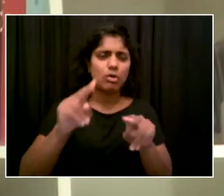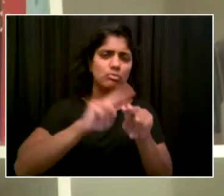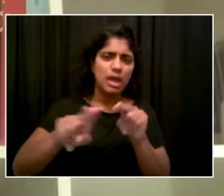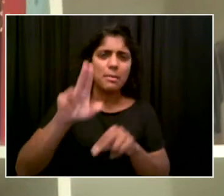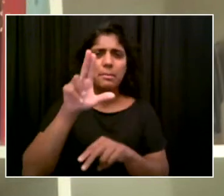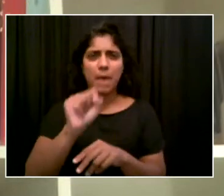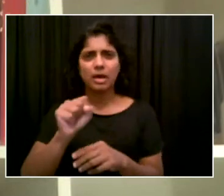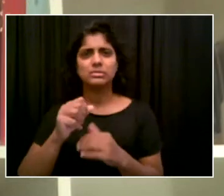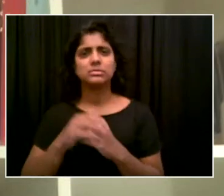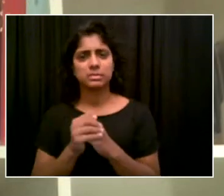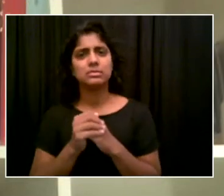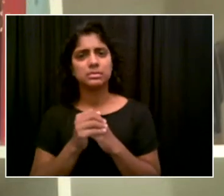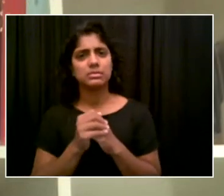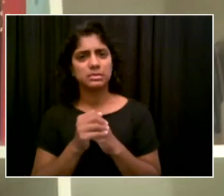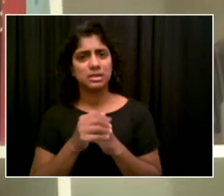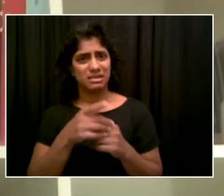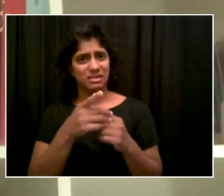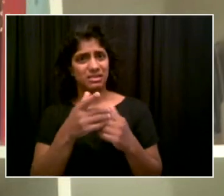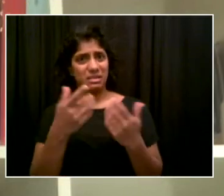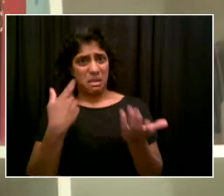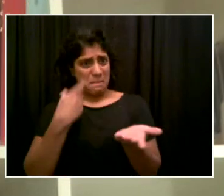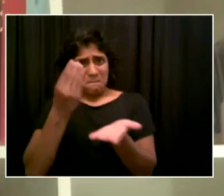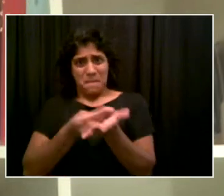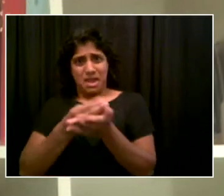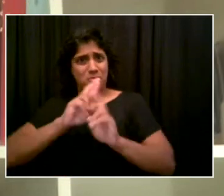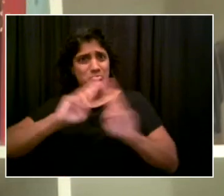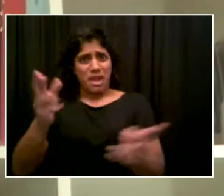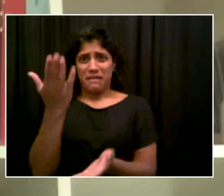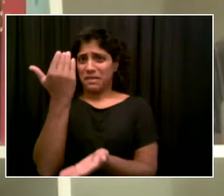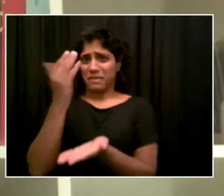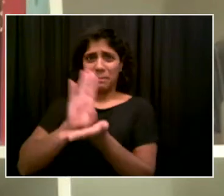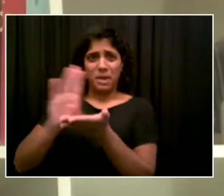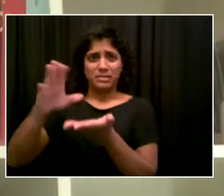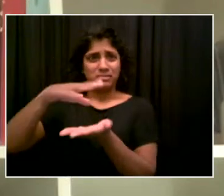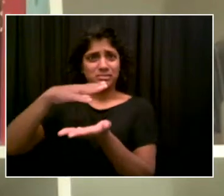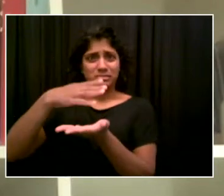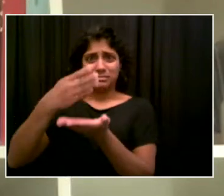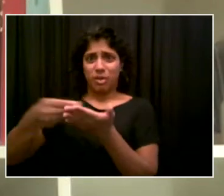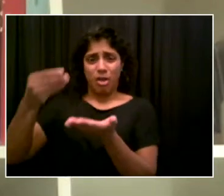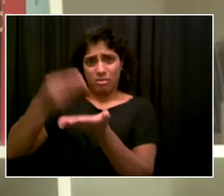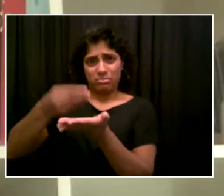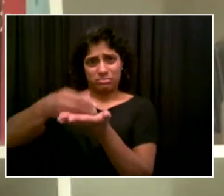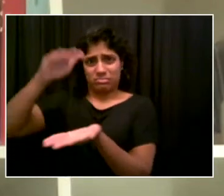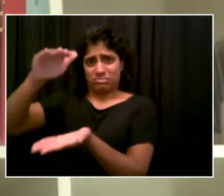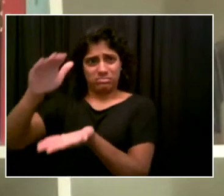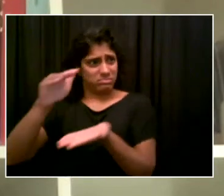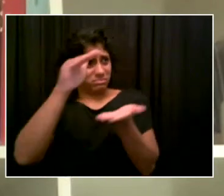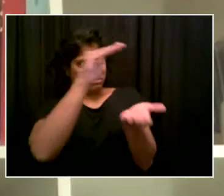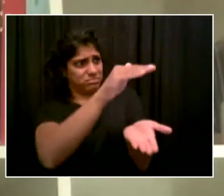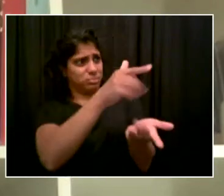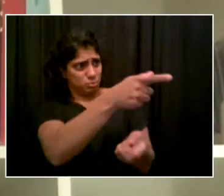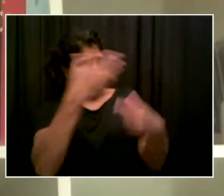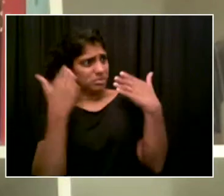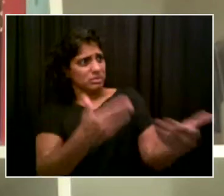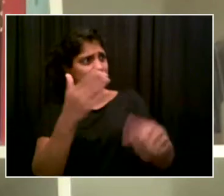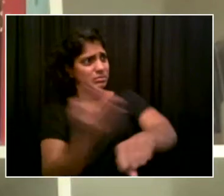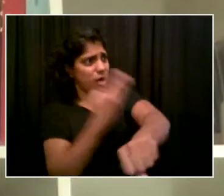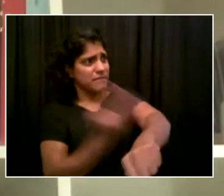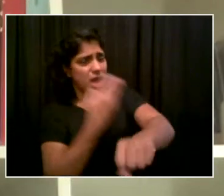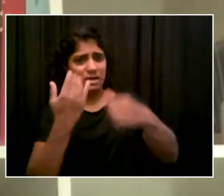DOLLAR CAPITAL PLAN.